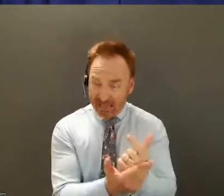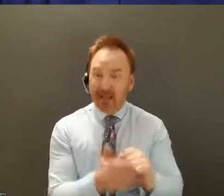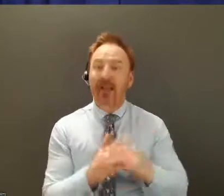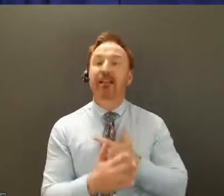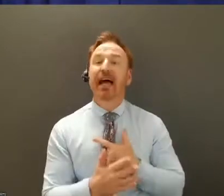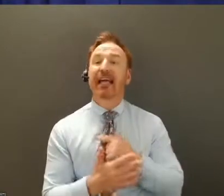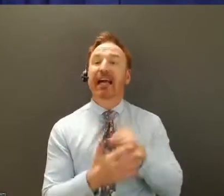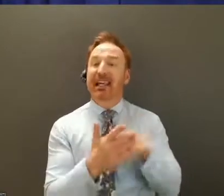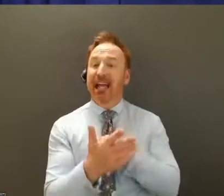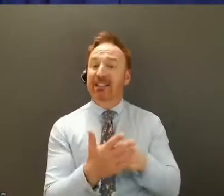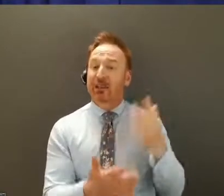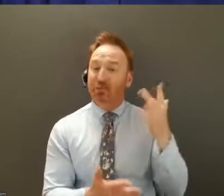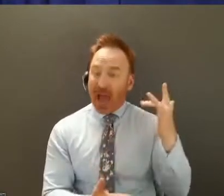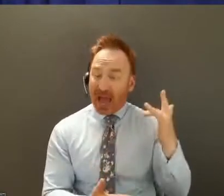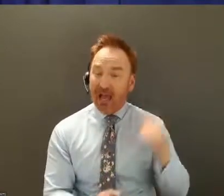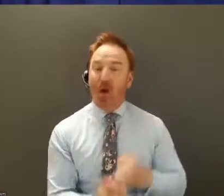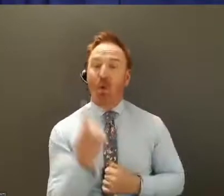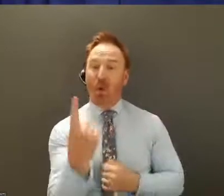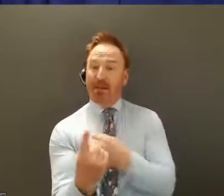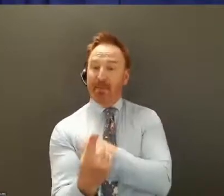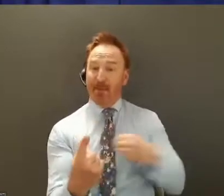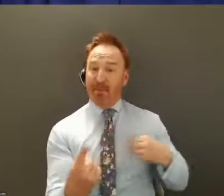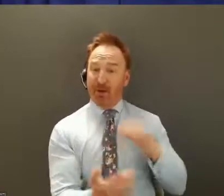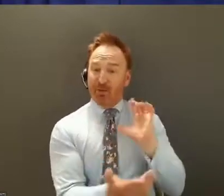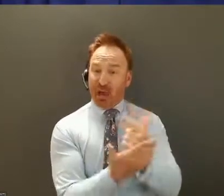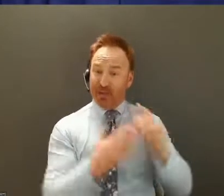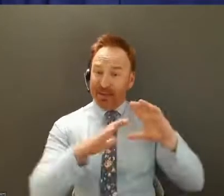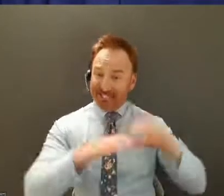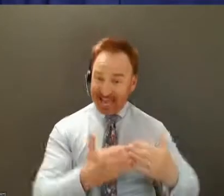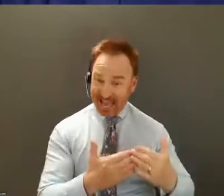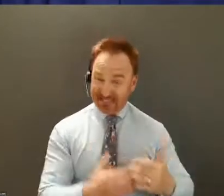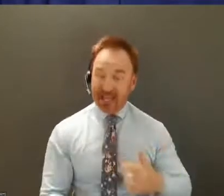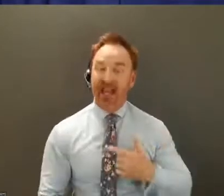are extending youth vaccine clinics which will be continuing